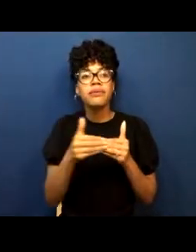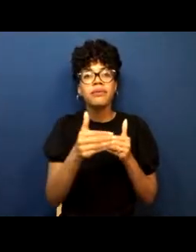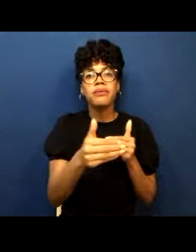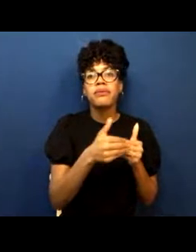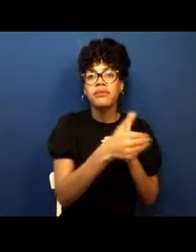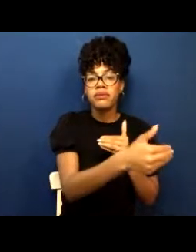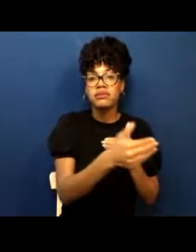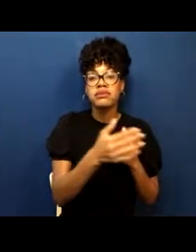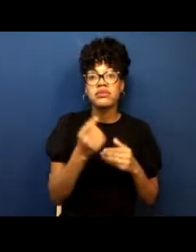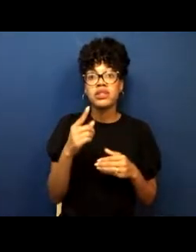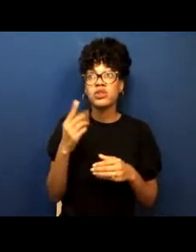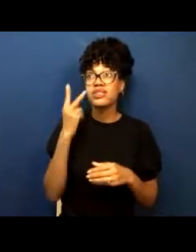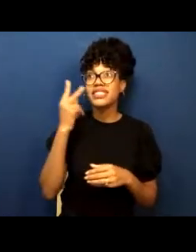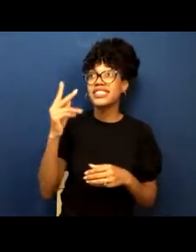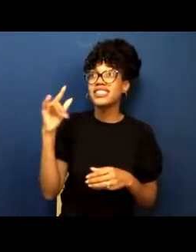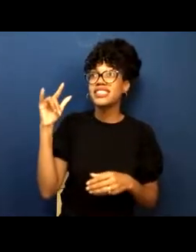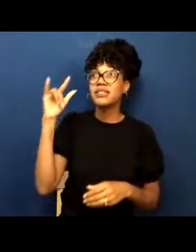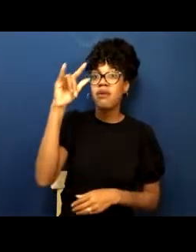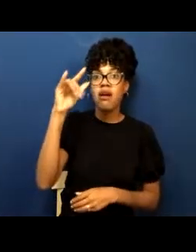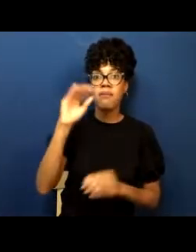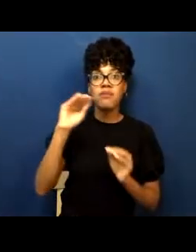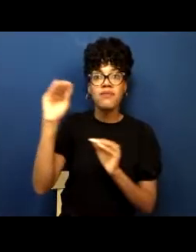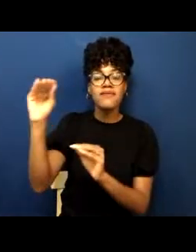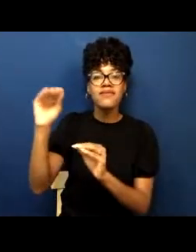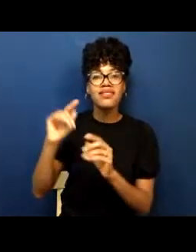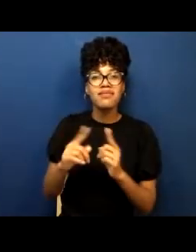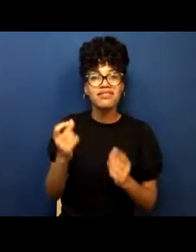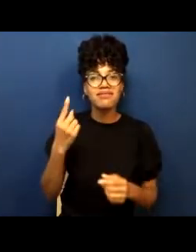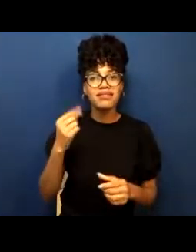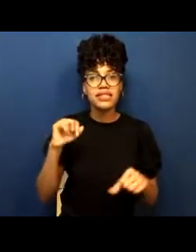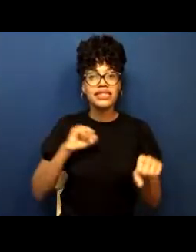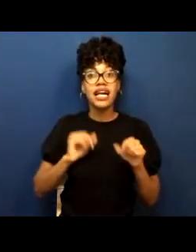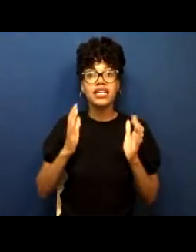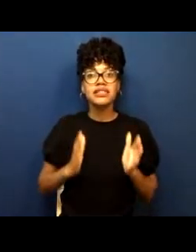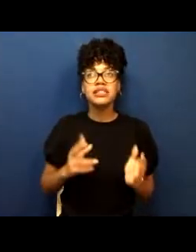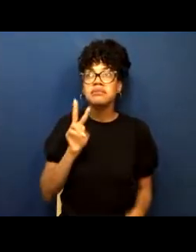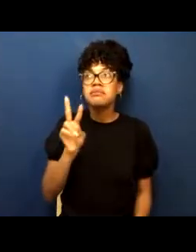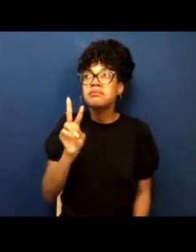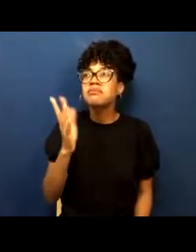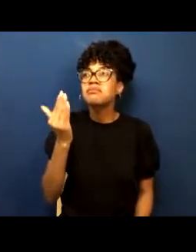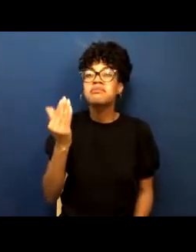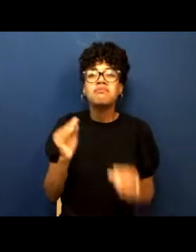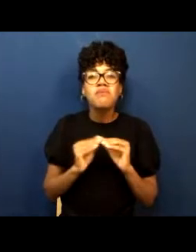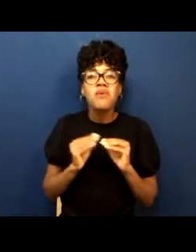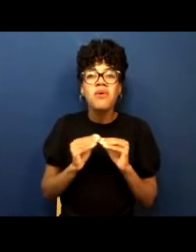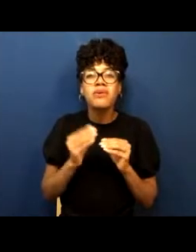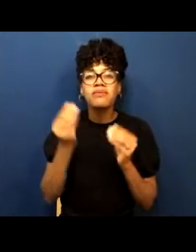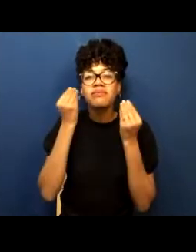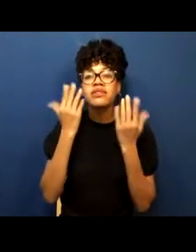And so if you see a seabird, that's great. But for scientists, they really want to know a lot more information in terms of where seabirds